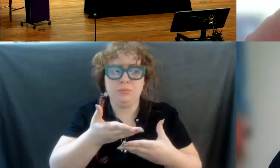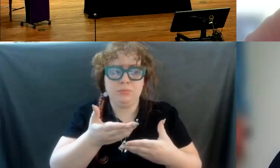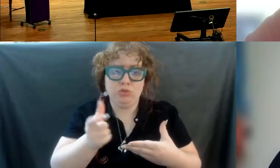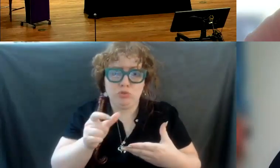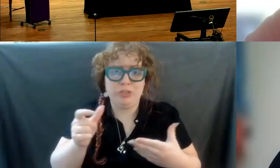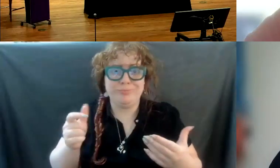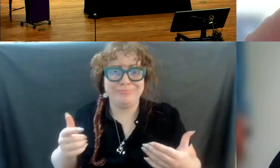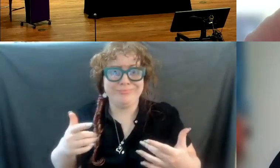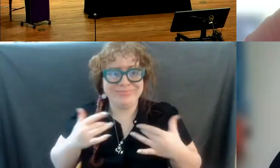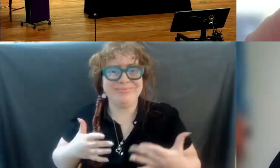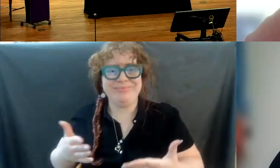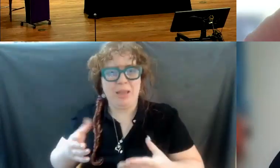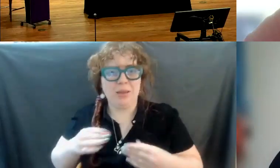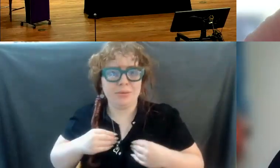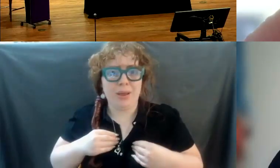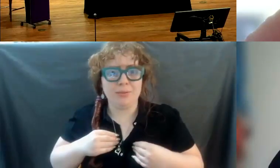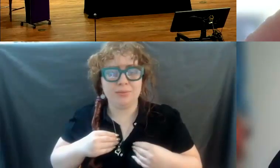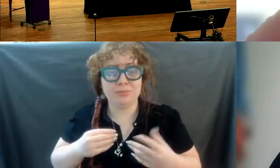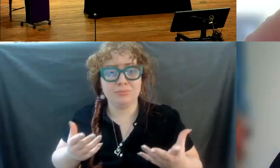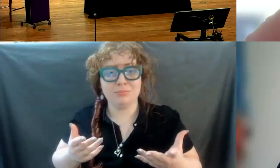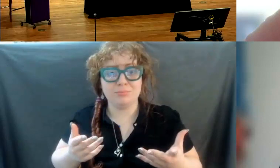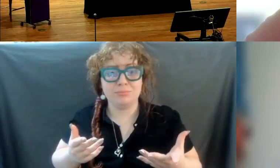that you don't require for somebody to participate in your organization